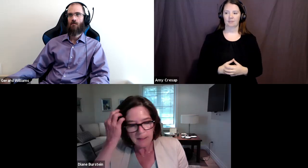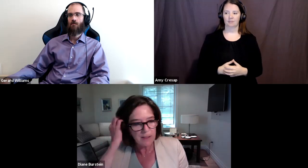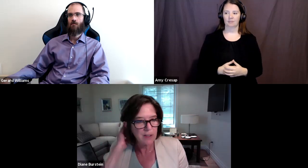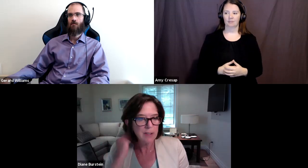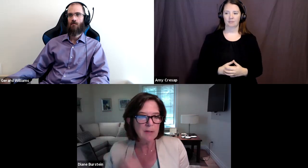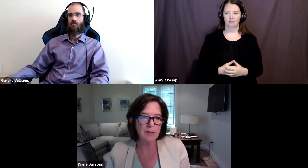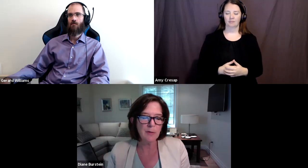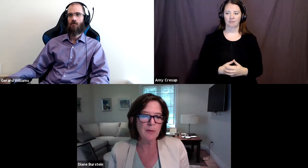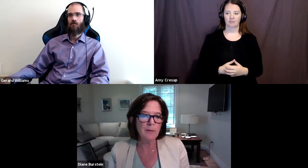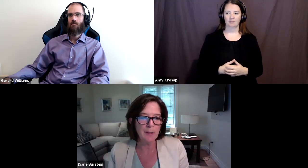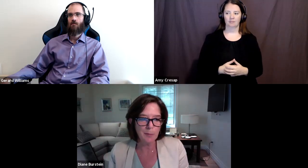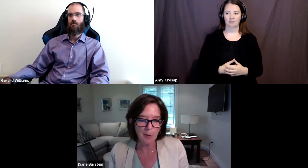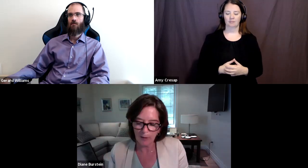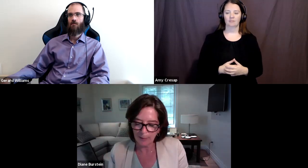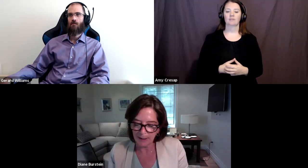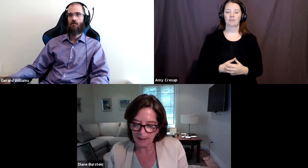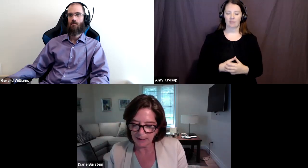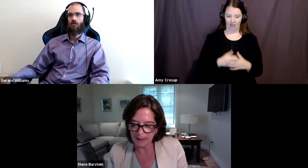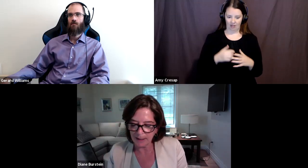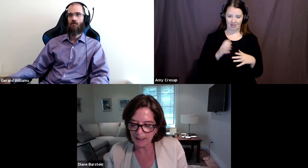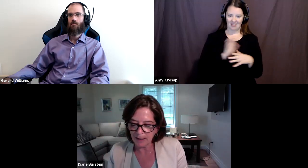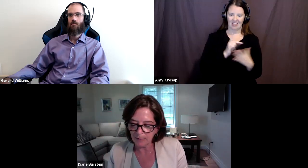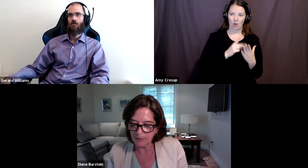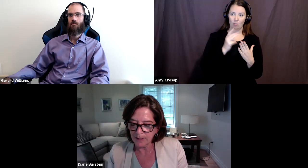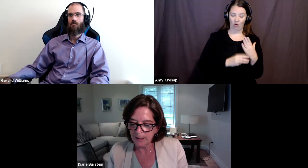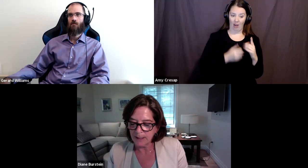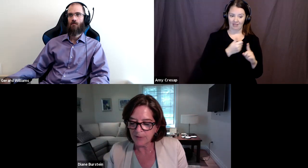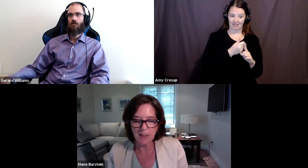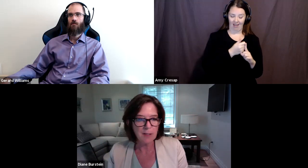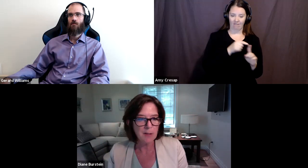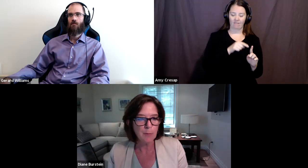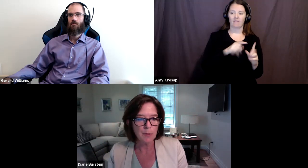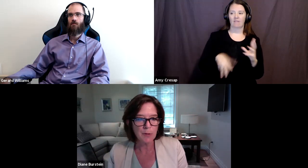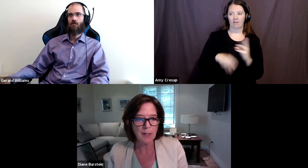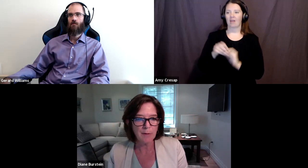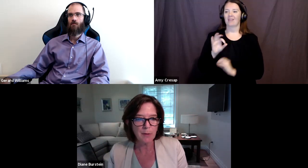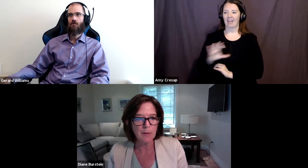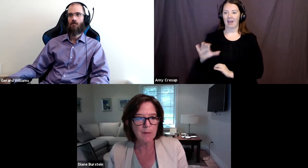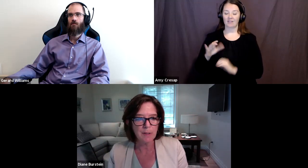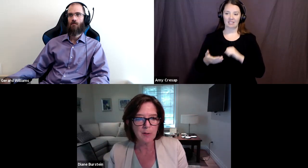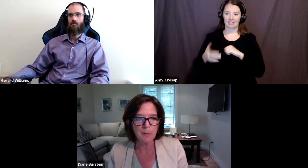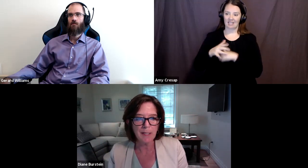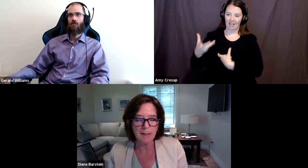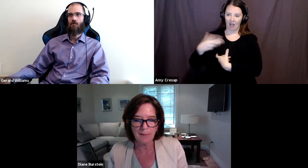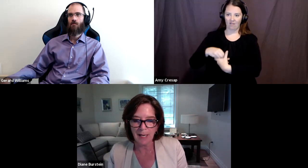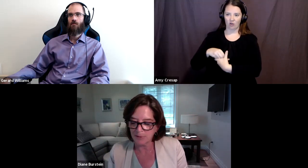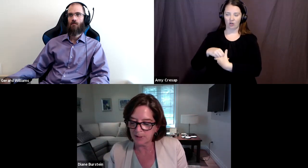In addition to the video programming itself, FCC rules cover the display of captioning